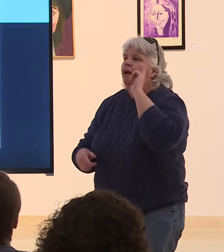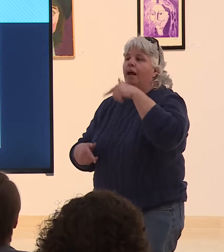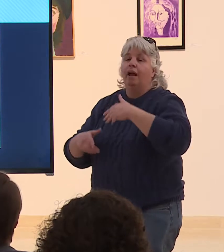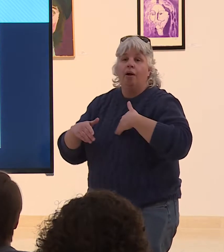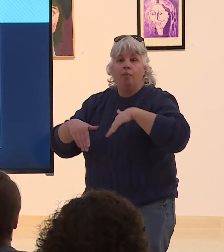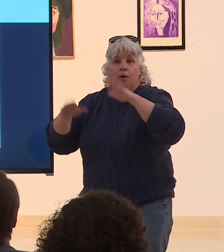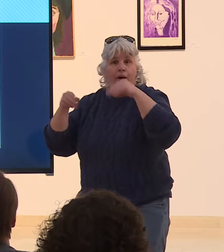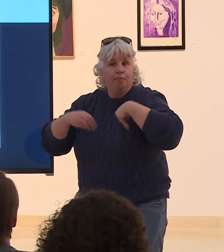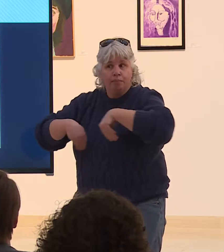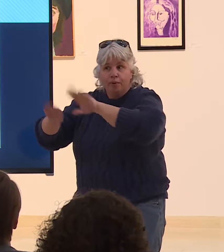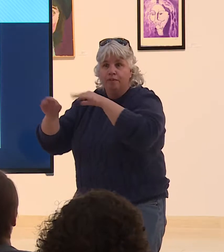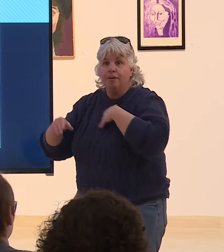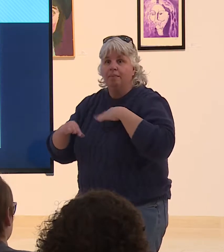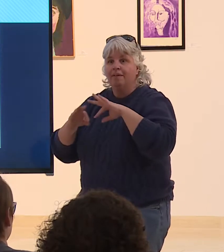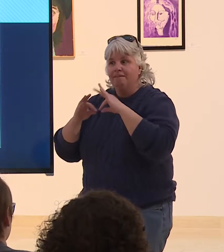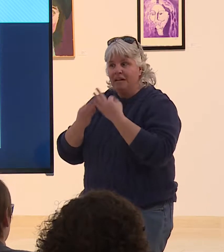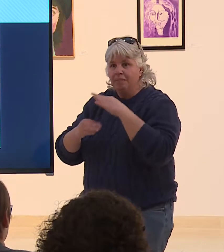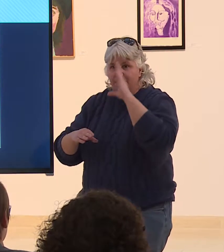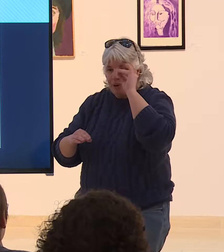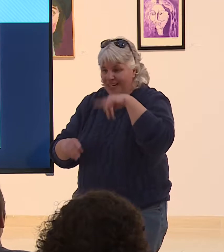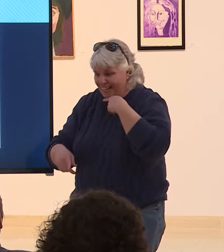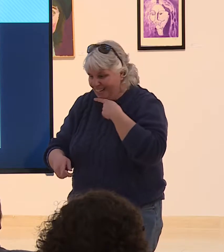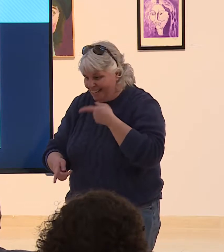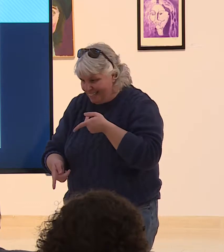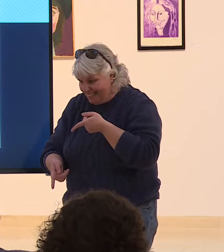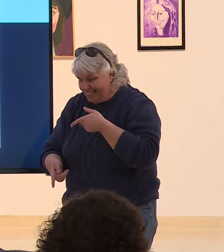but that's you, and not really my thing.